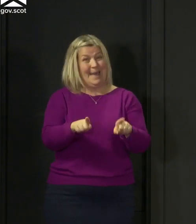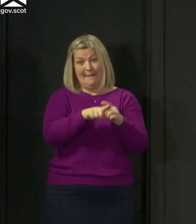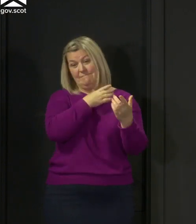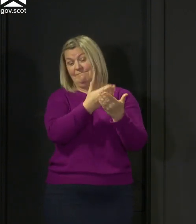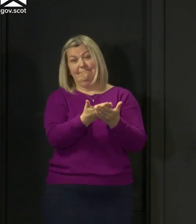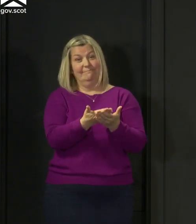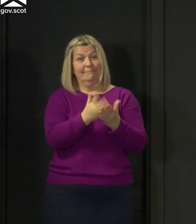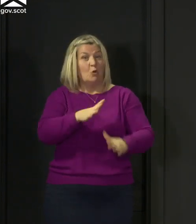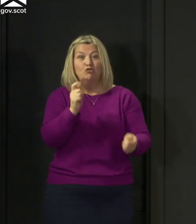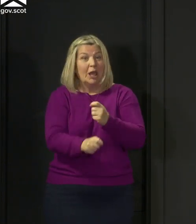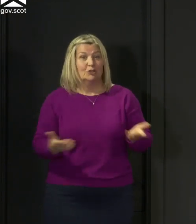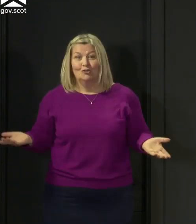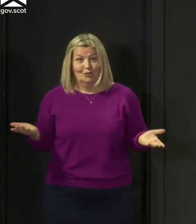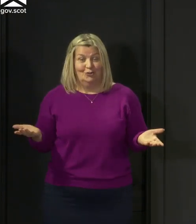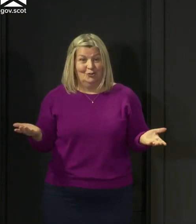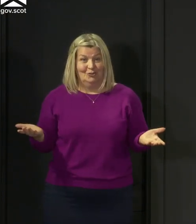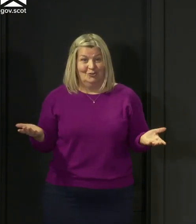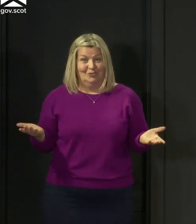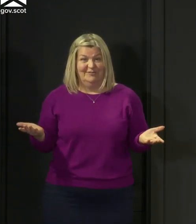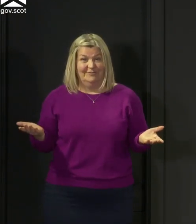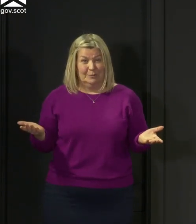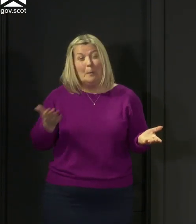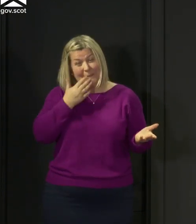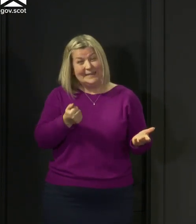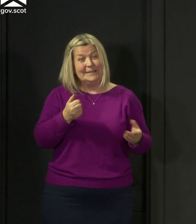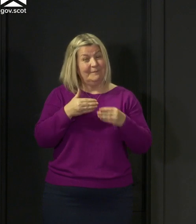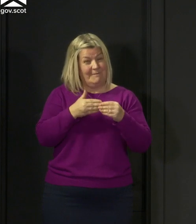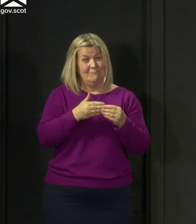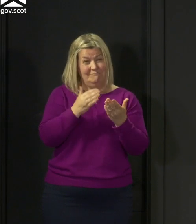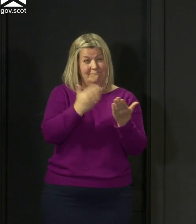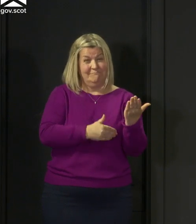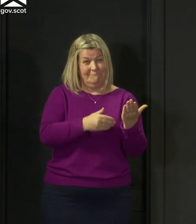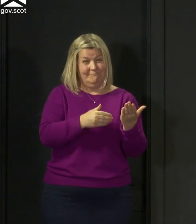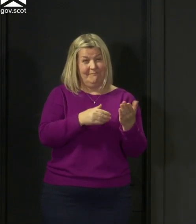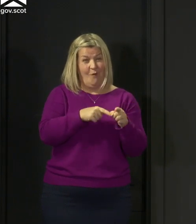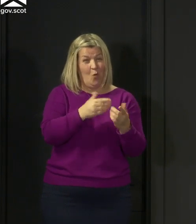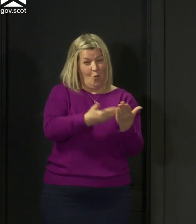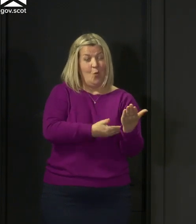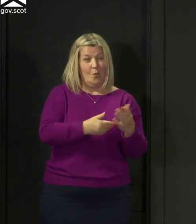people in Scotland to continue to listen to and to hear. Phil McDonald from Global.